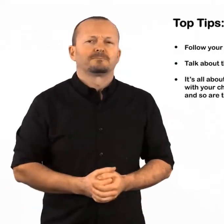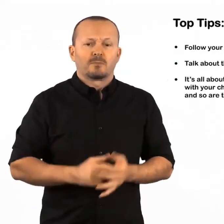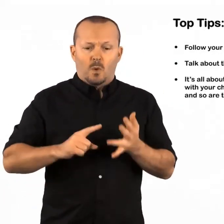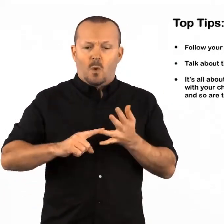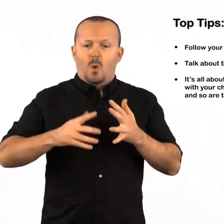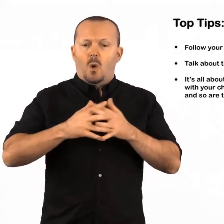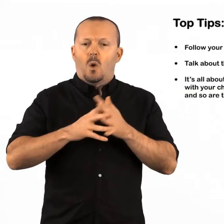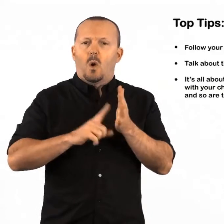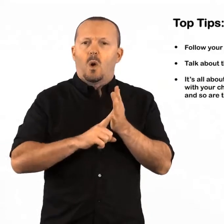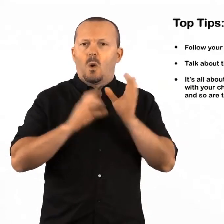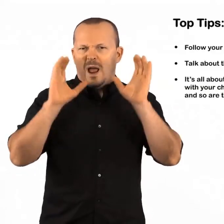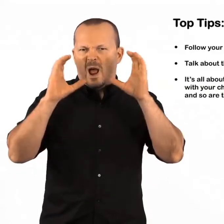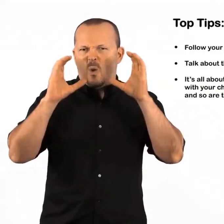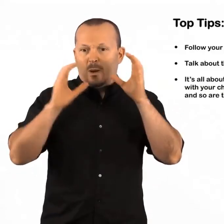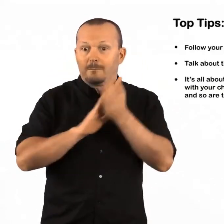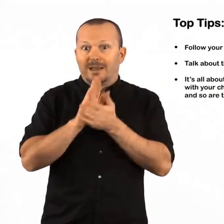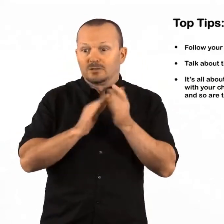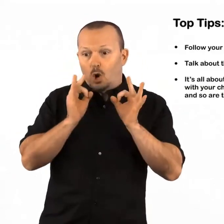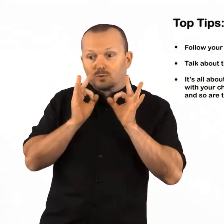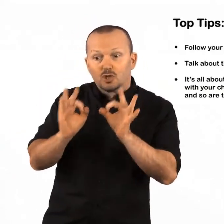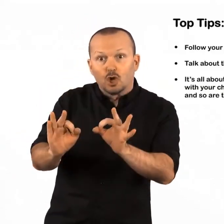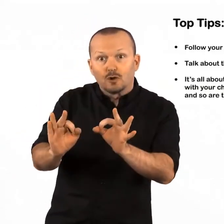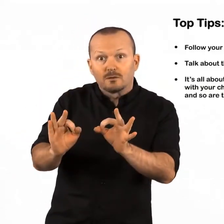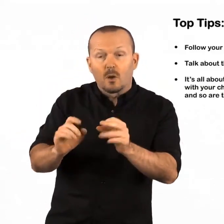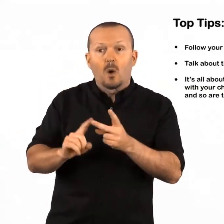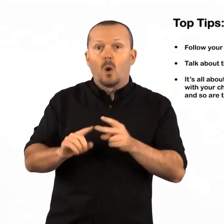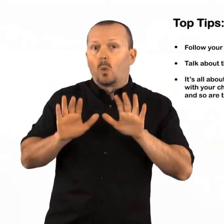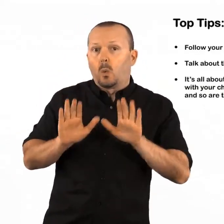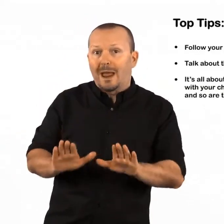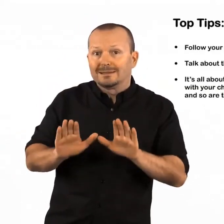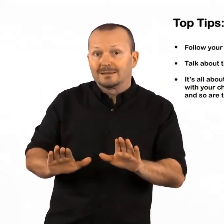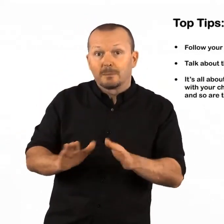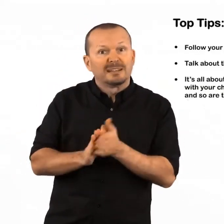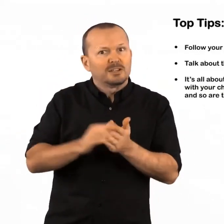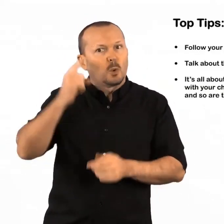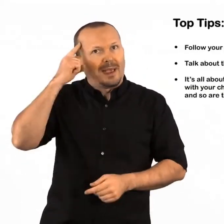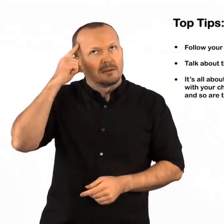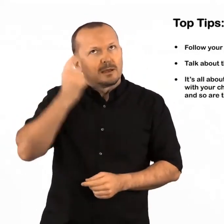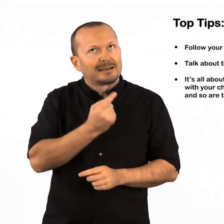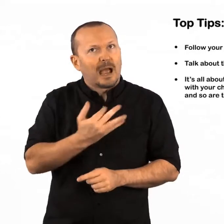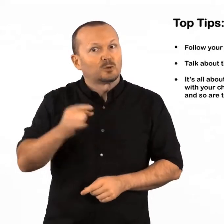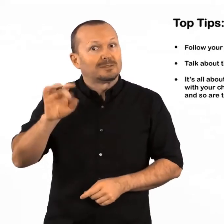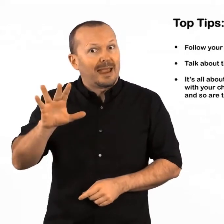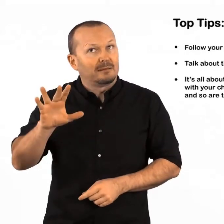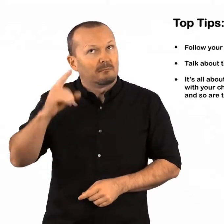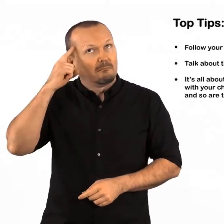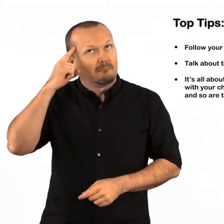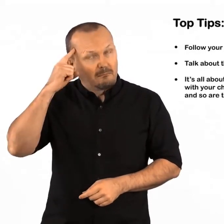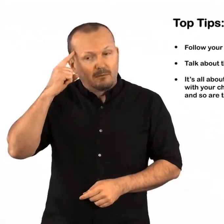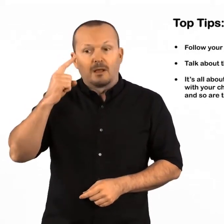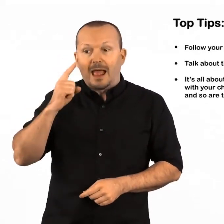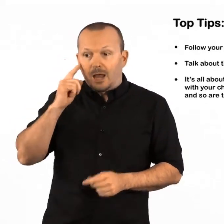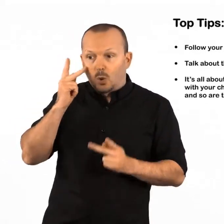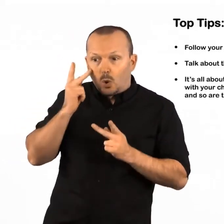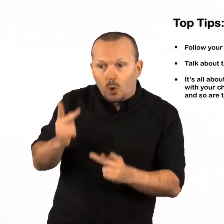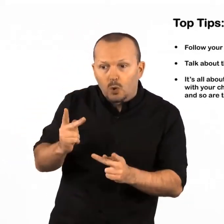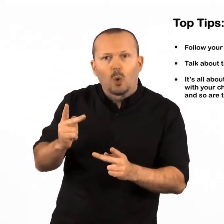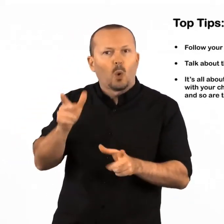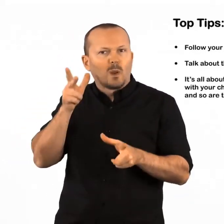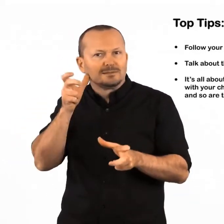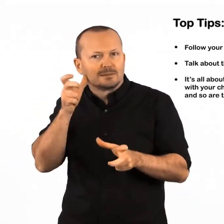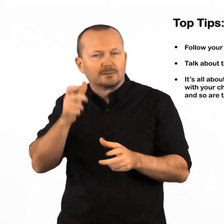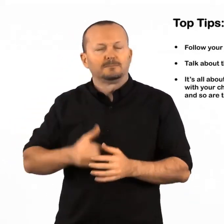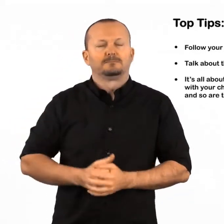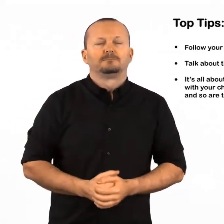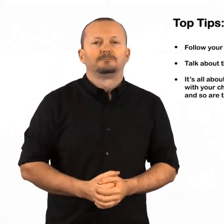O.W.L. – observe, wait (e.g. count to 10), and look / listen